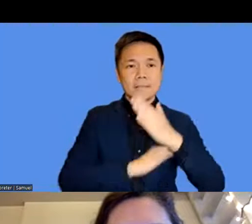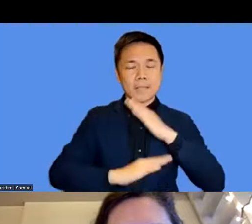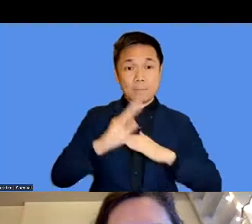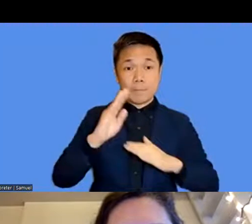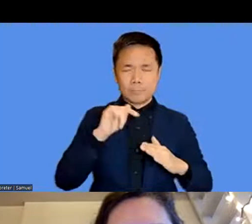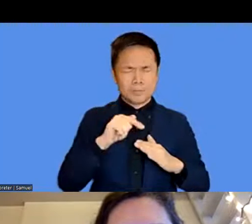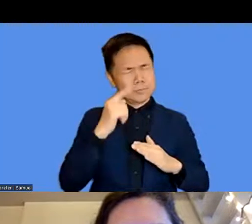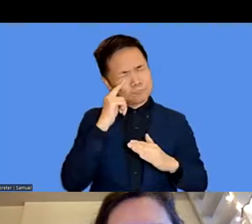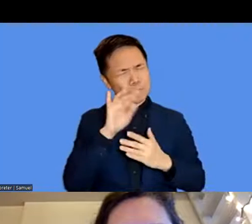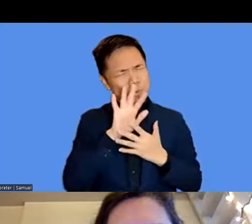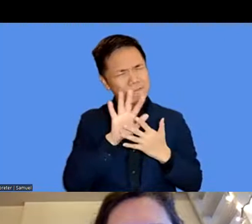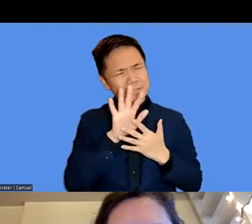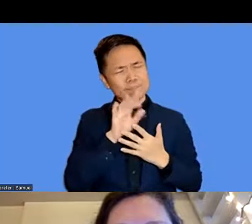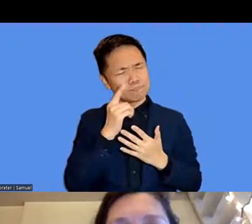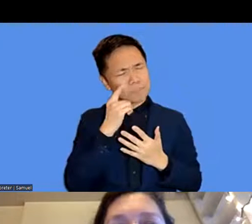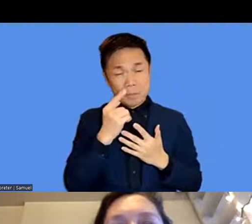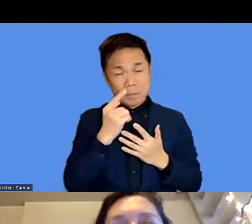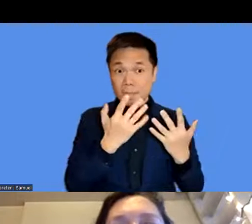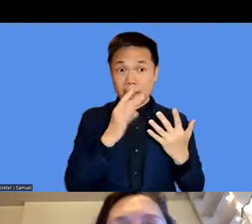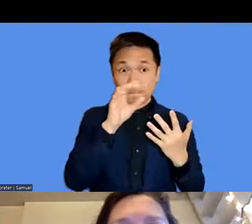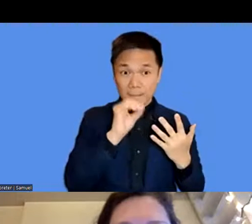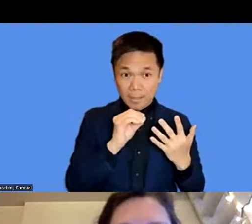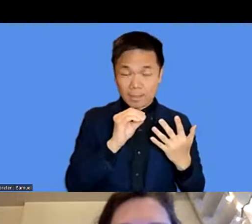estimate apply to the country?